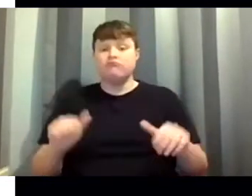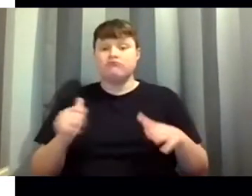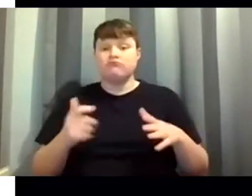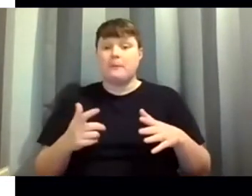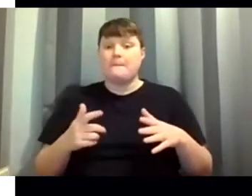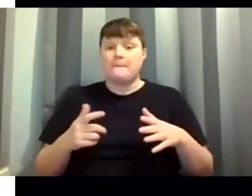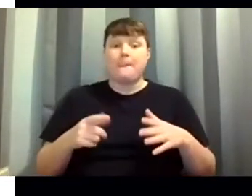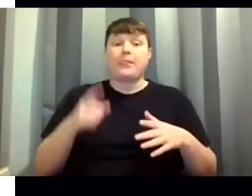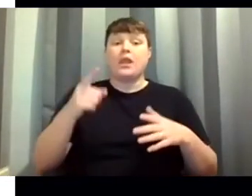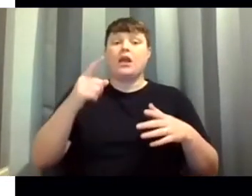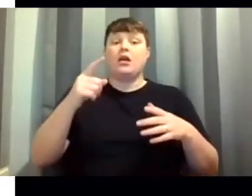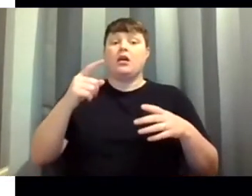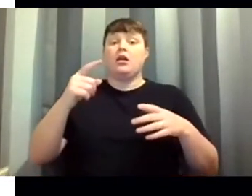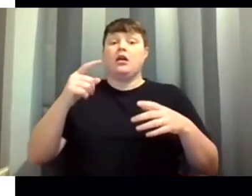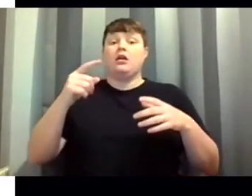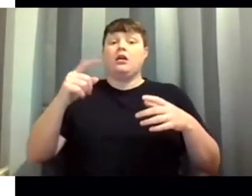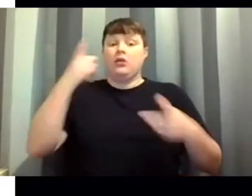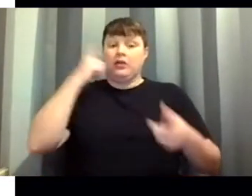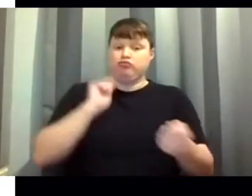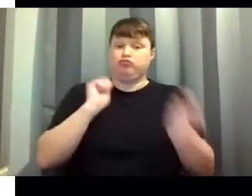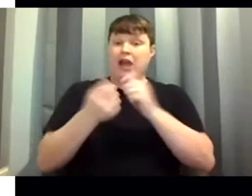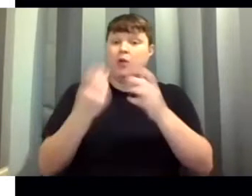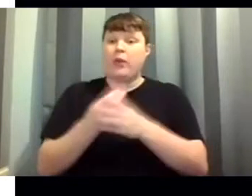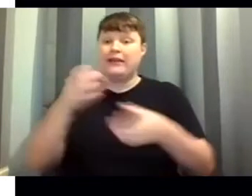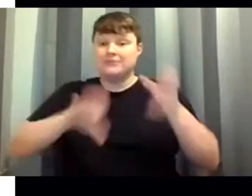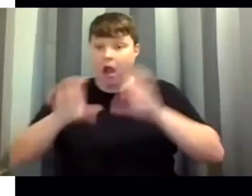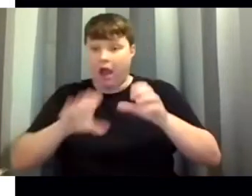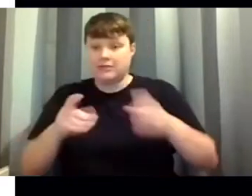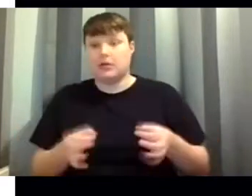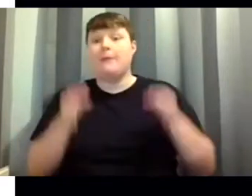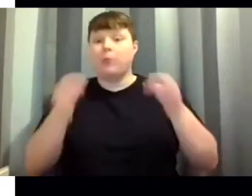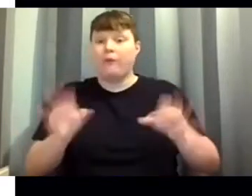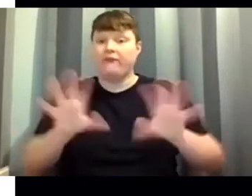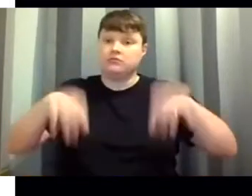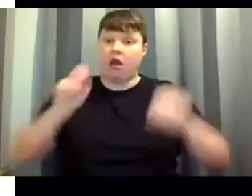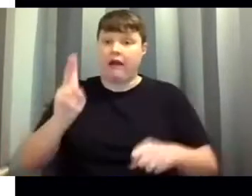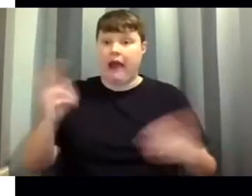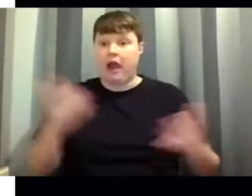against every observation it can, and then moves on and starts again. That's the normal process.